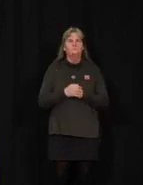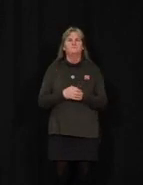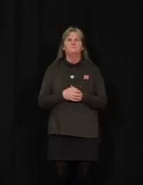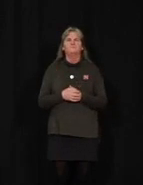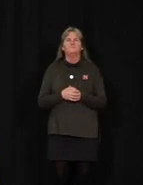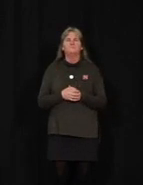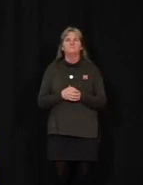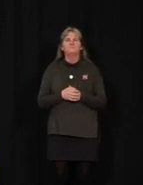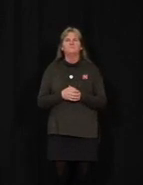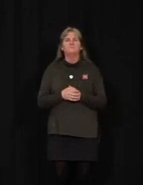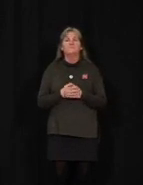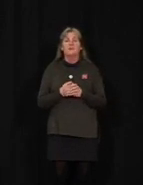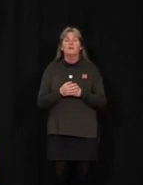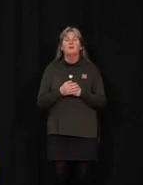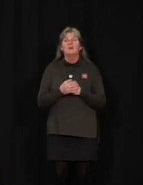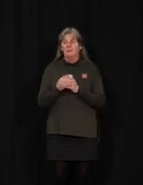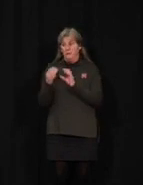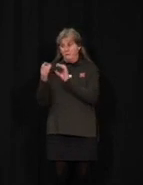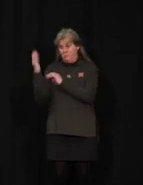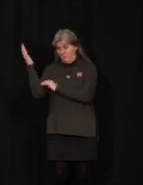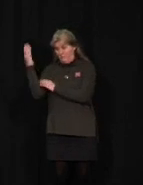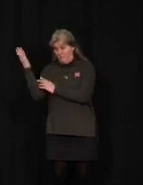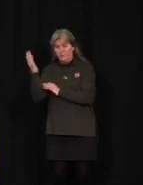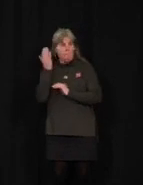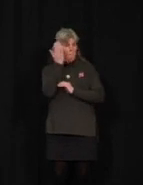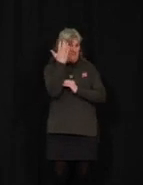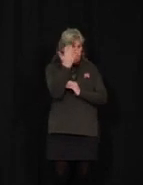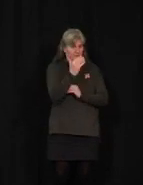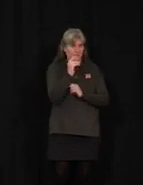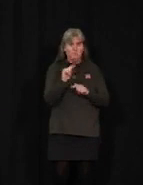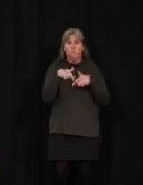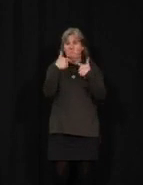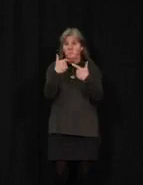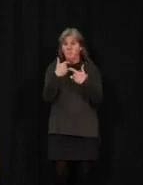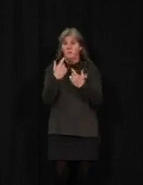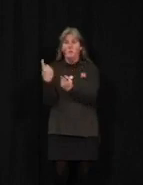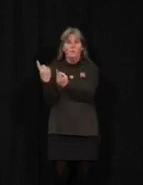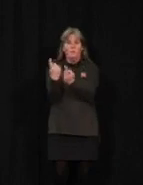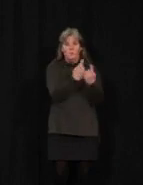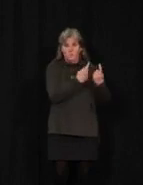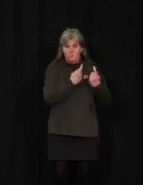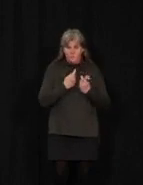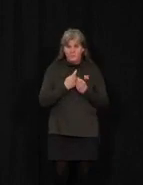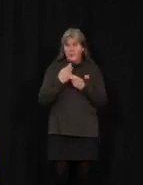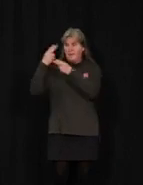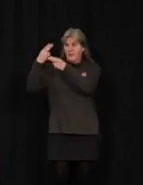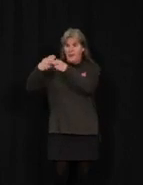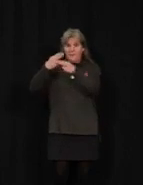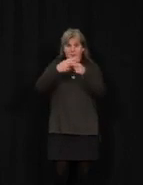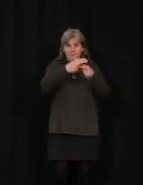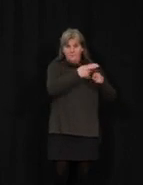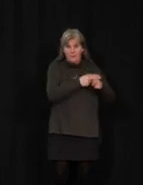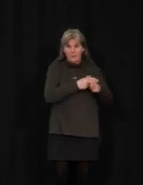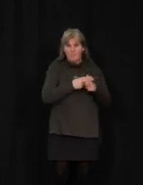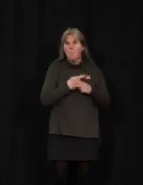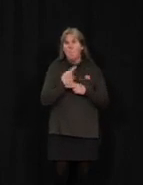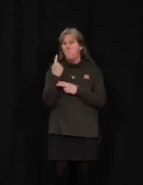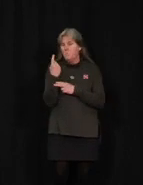Following speakers we will go to the phone lines are questions from reporters. We will call you by name and you'll each get one question plus one follow-up.